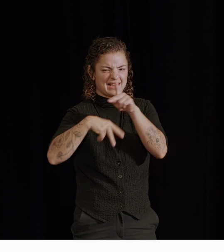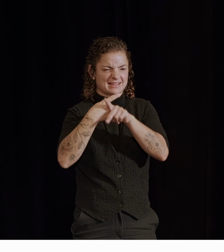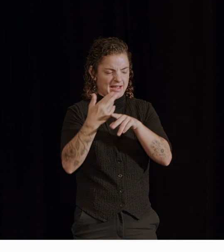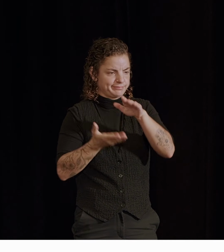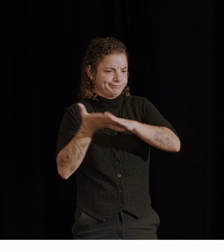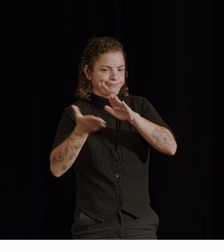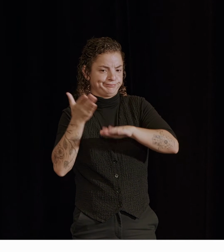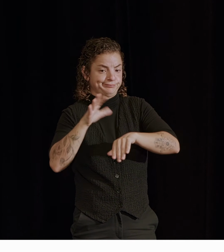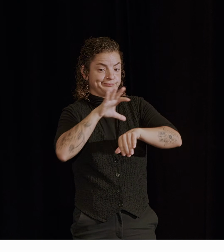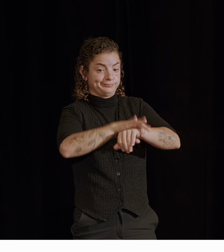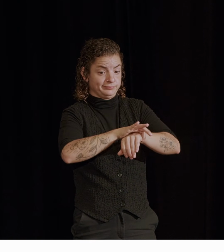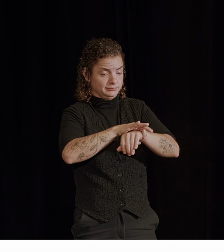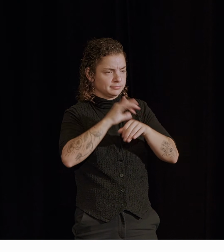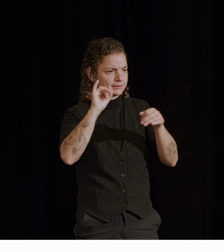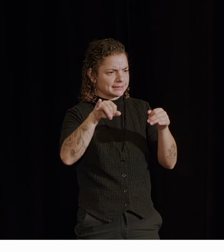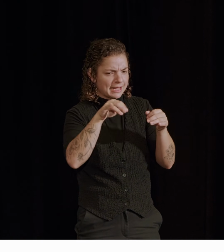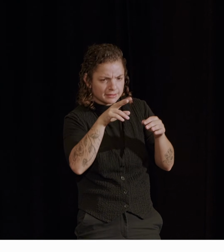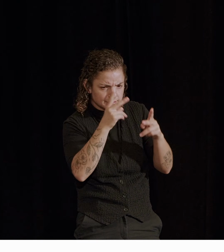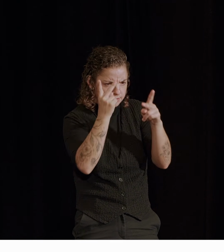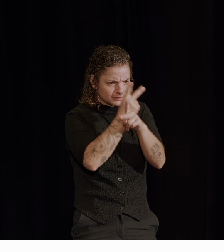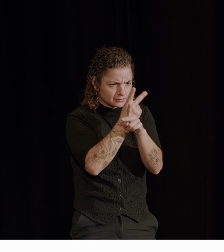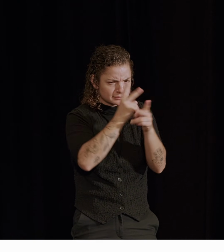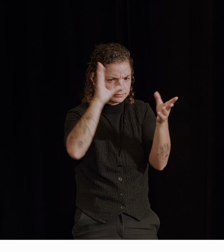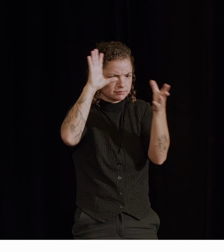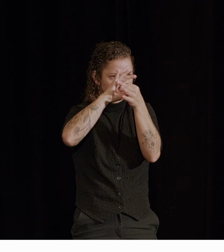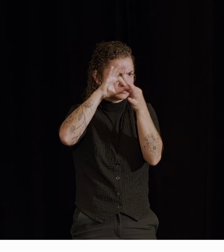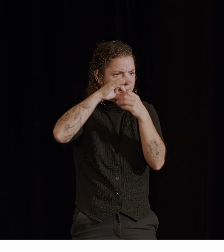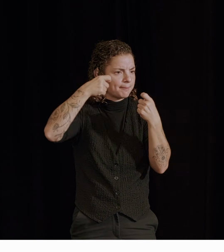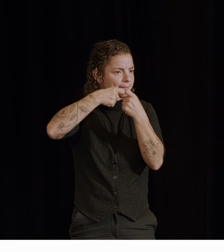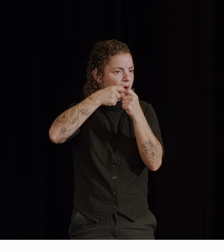travel from your brain to the muscles in your hand and wrist,